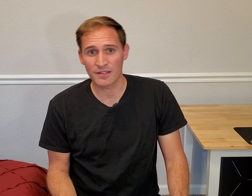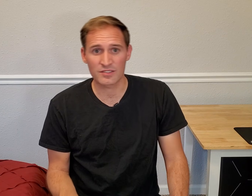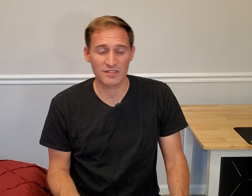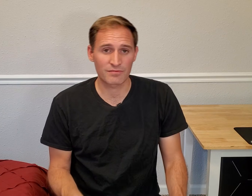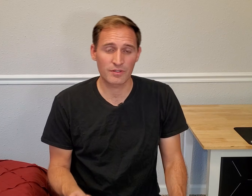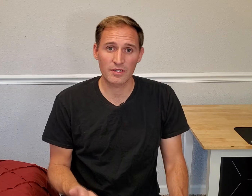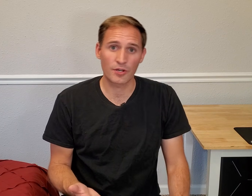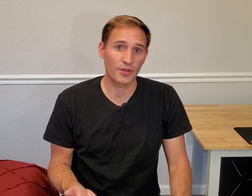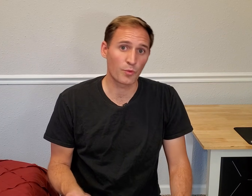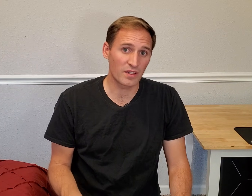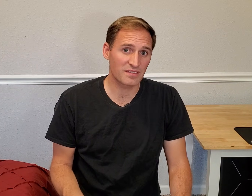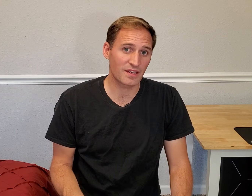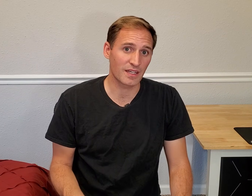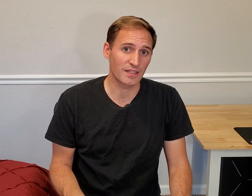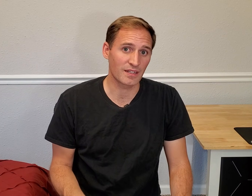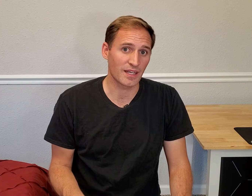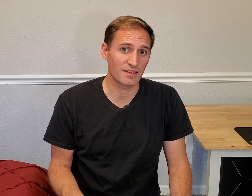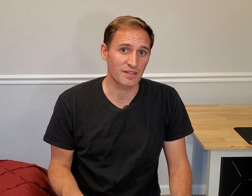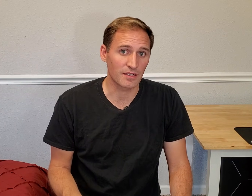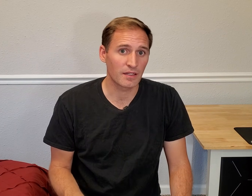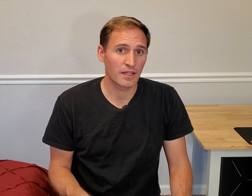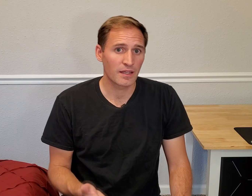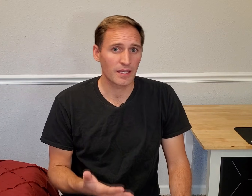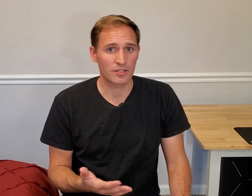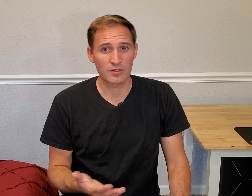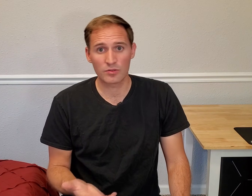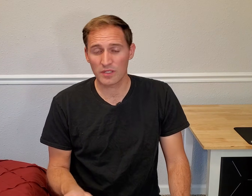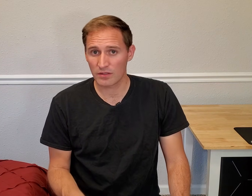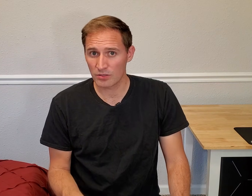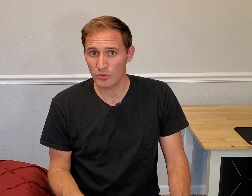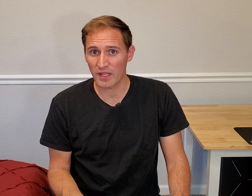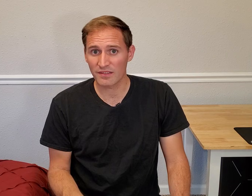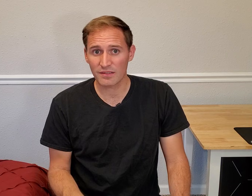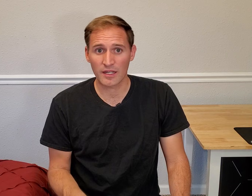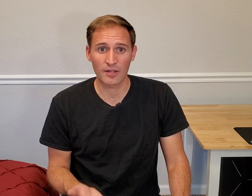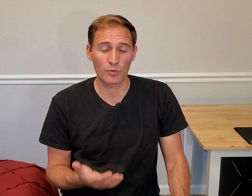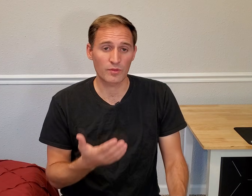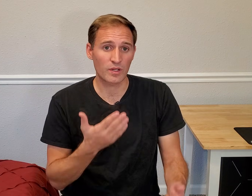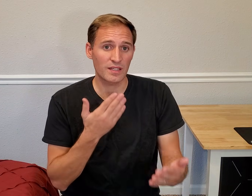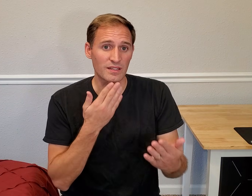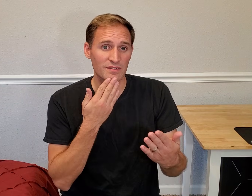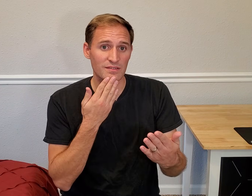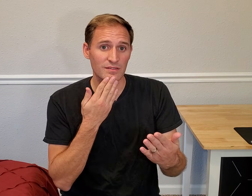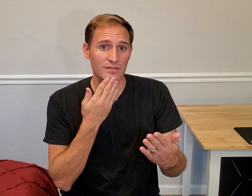English it's really only one sign in ASL, and you can do it two ways, one way is to